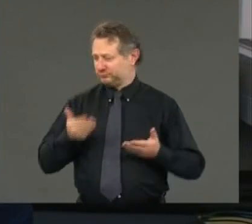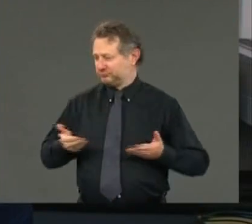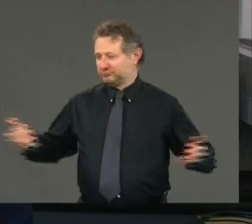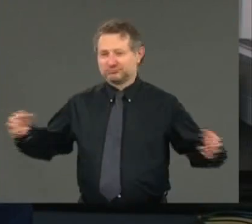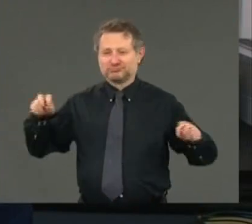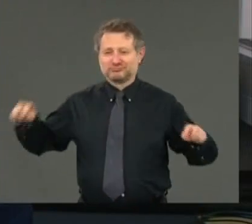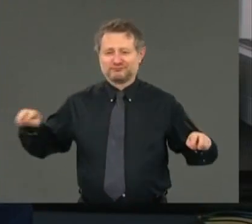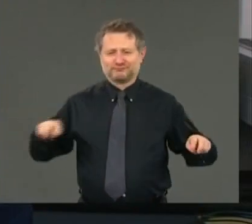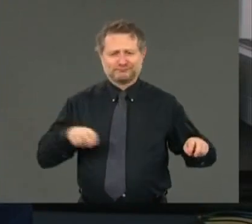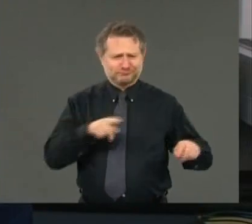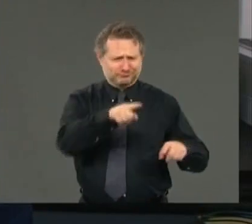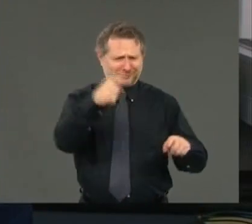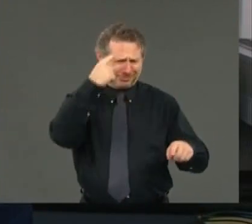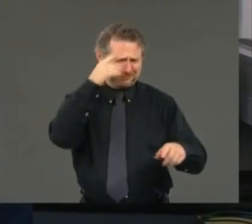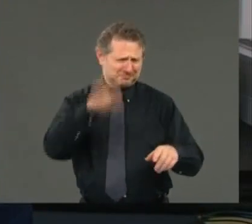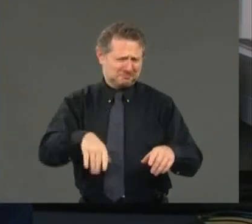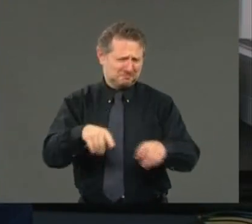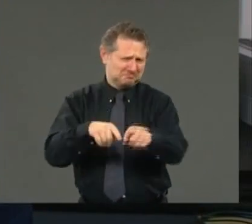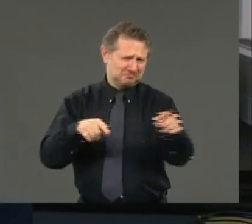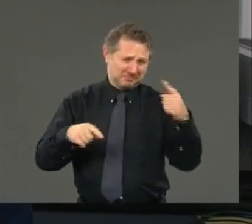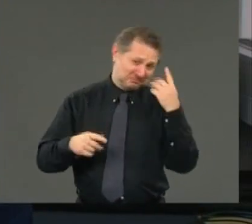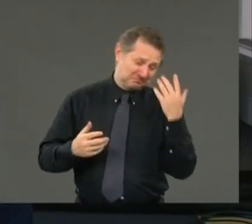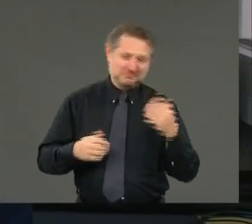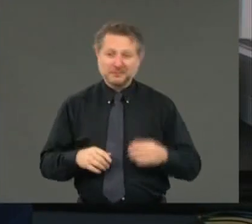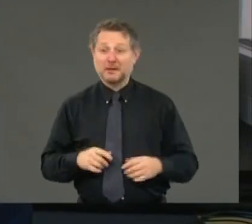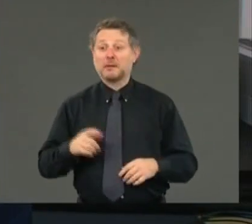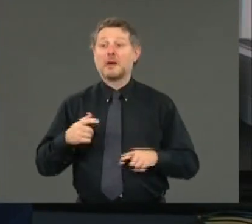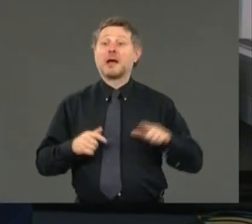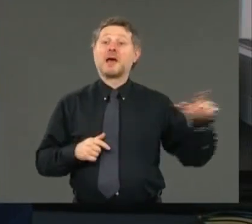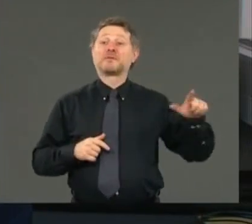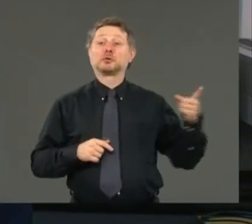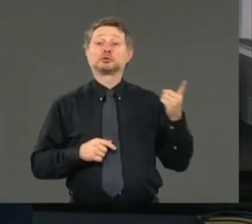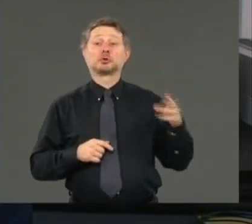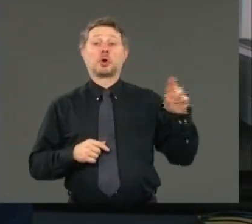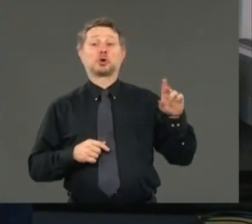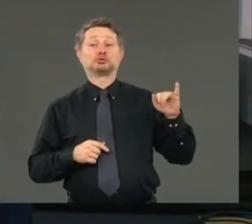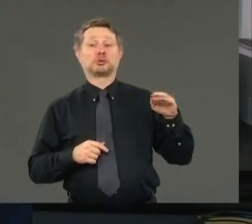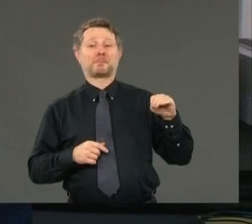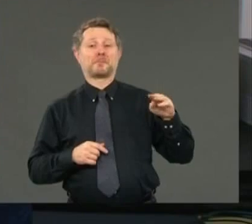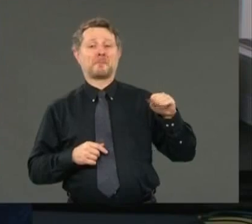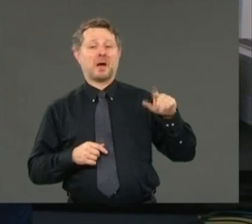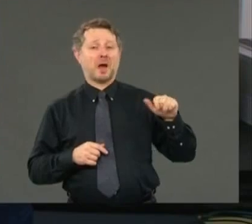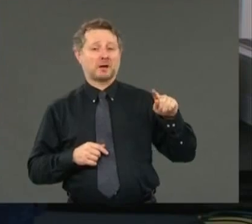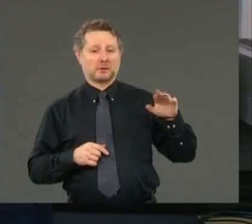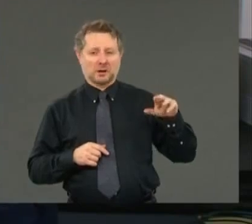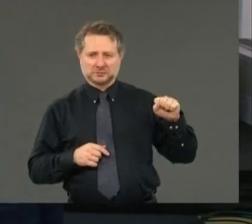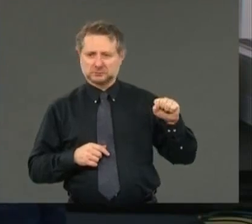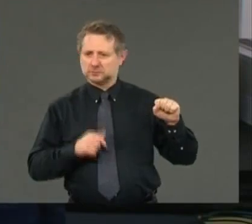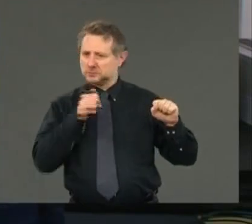GOOD MORNING. EVERYONE KNOWS THE PEOPLE WHO ARE HERE, I THINK.